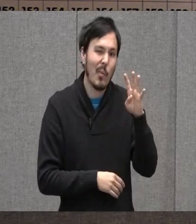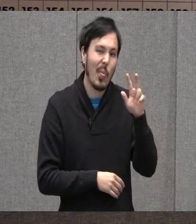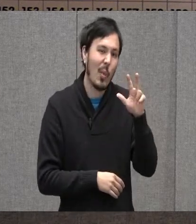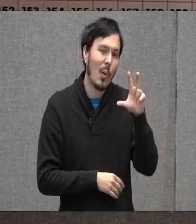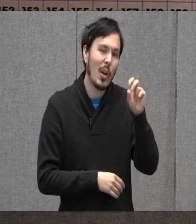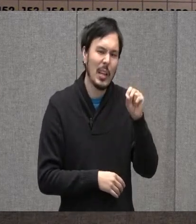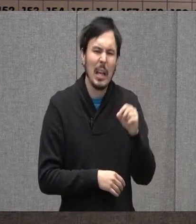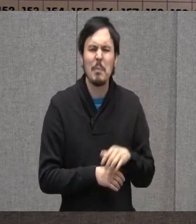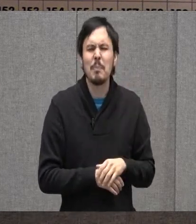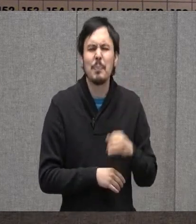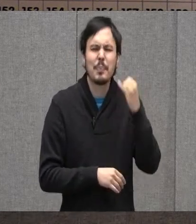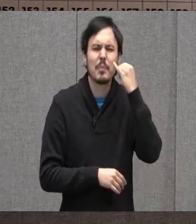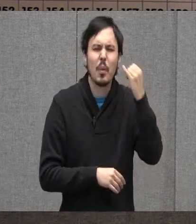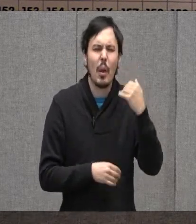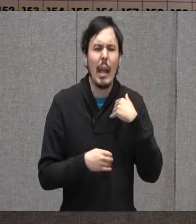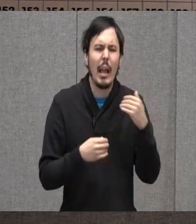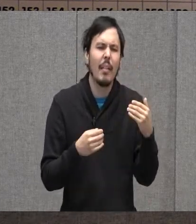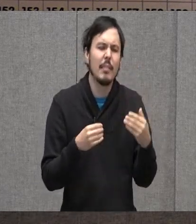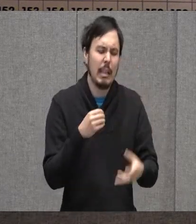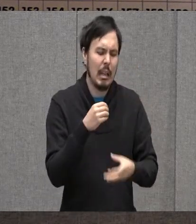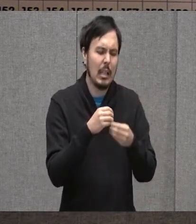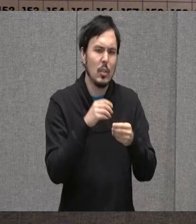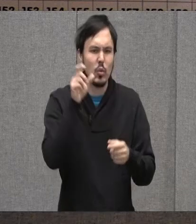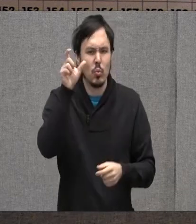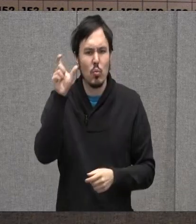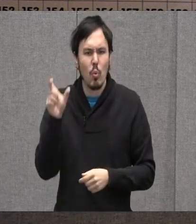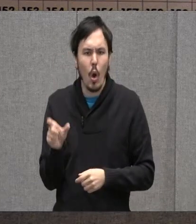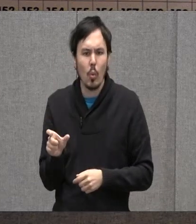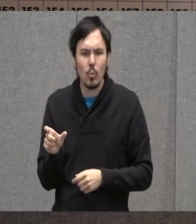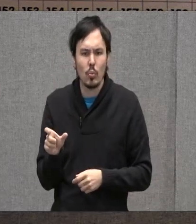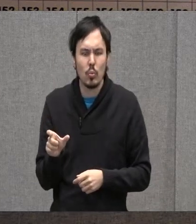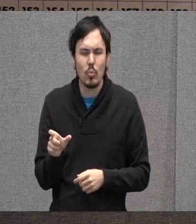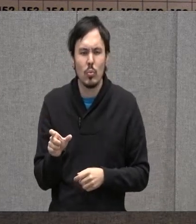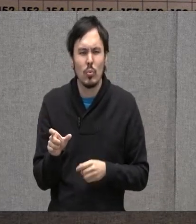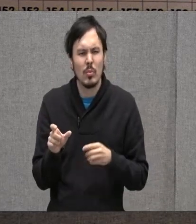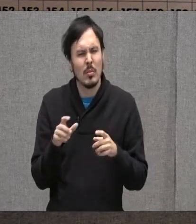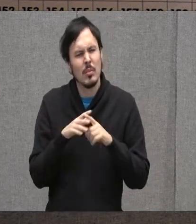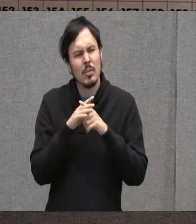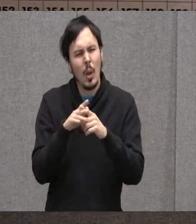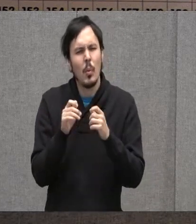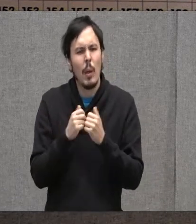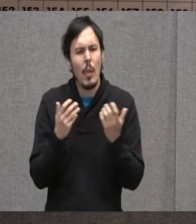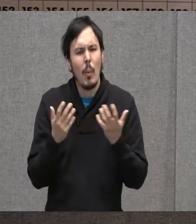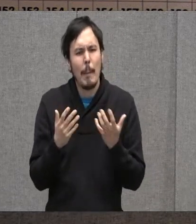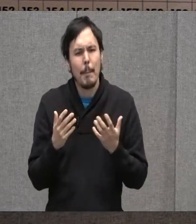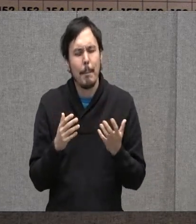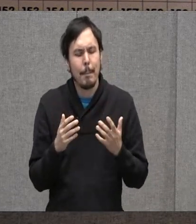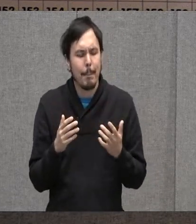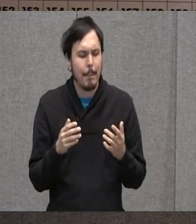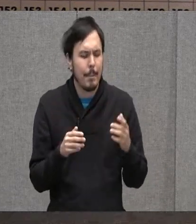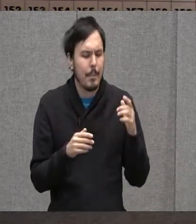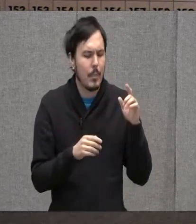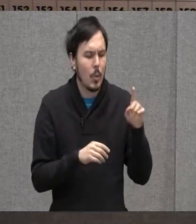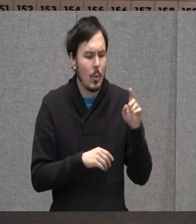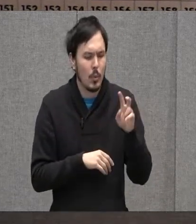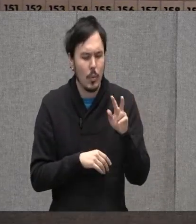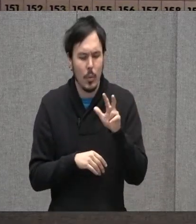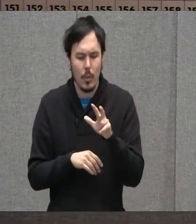and I could start another row of these, what would that one be? Let's think about it. One way, do you see another pattern